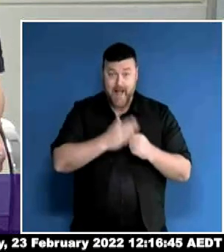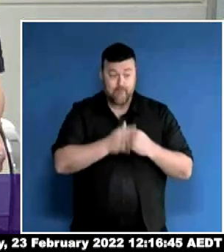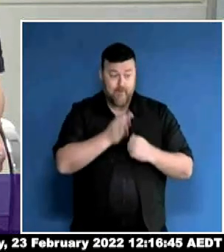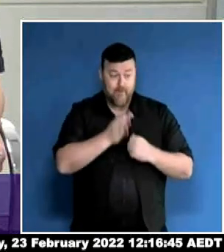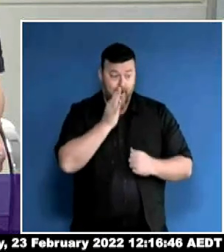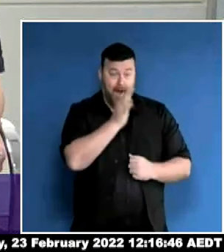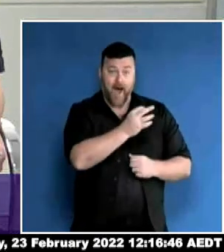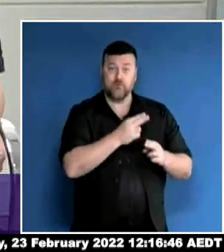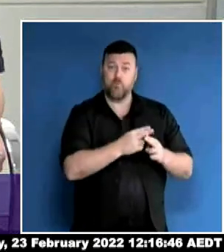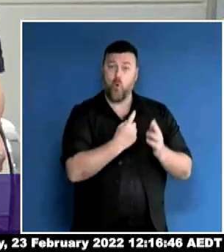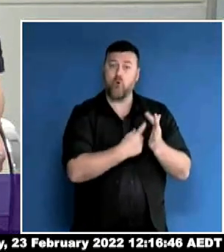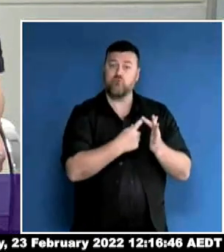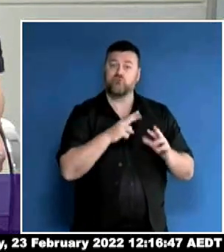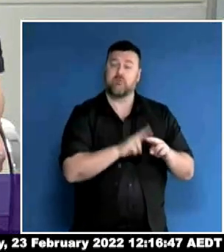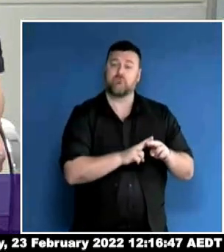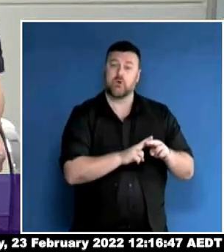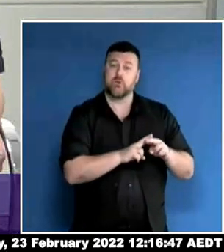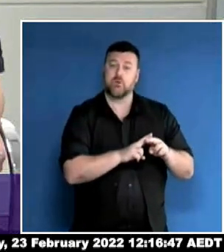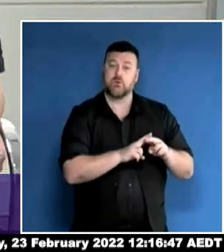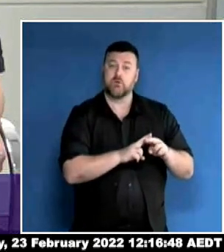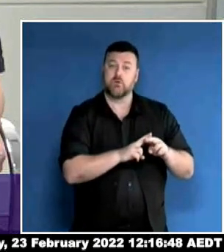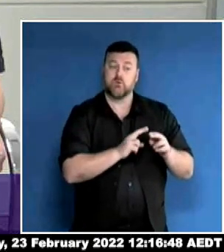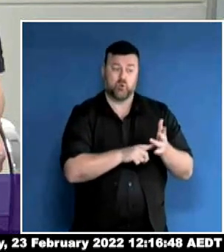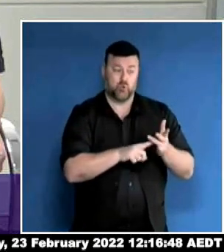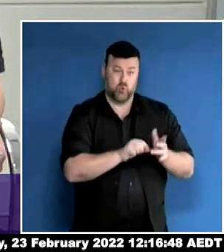And he had a really good reference from us. So I made sure to provide that.